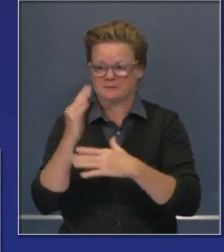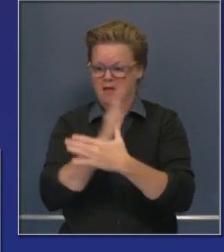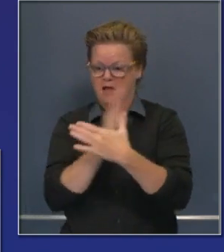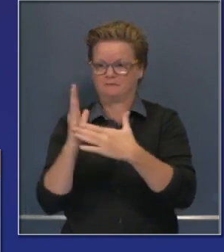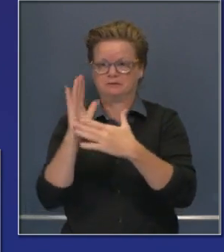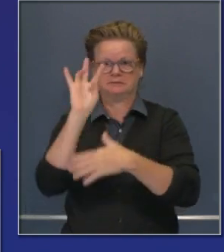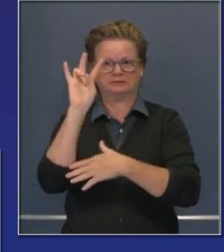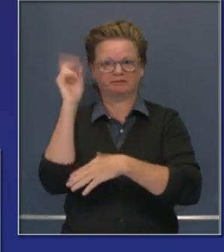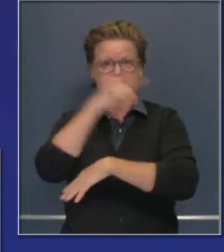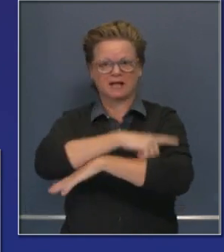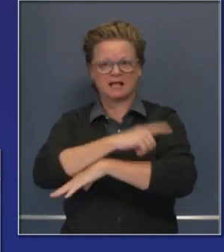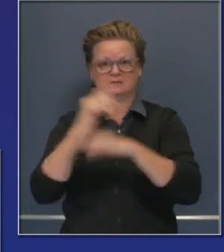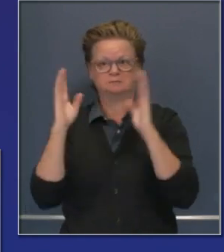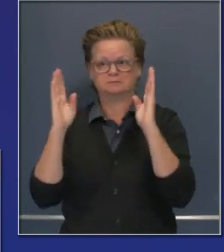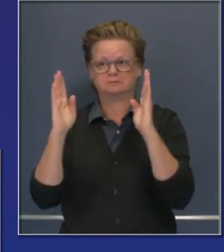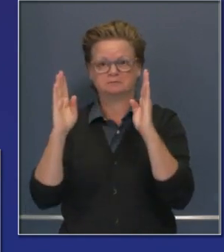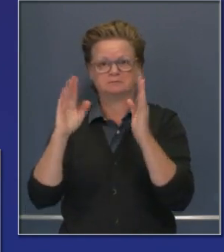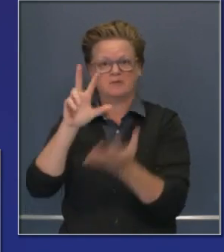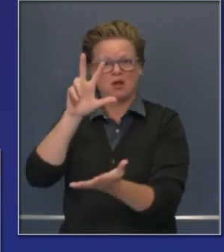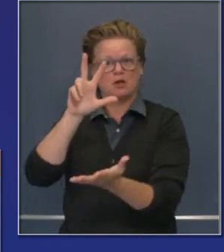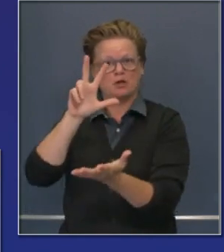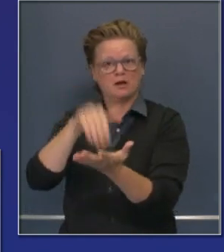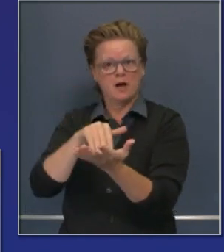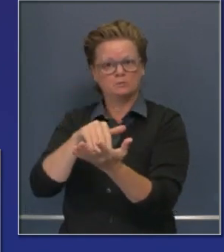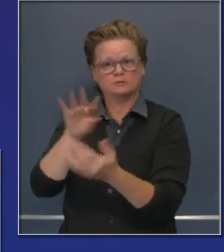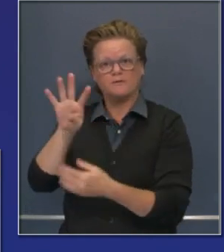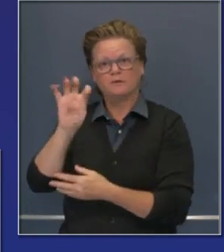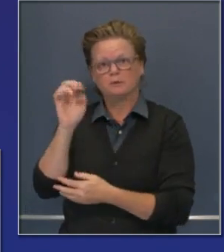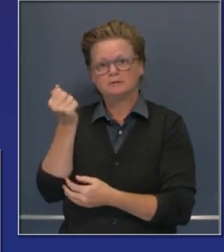AS A RELATES TO COVID YOU COULD HERE ON THE SEVEN-DAY AVERAGE.